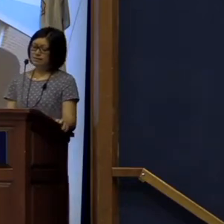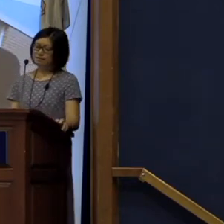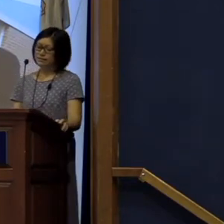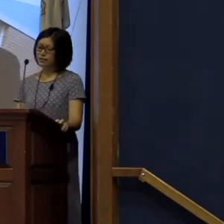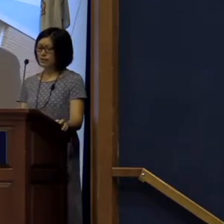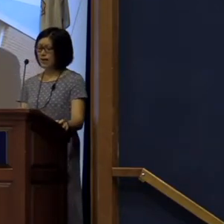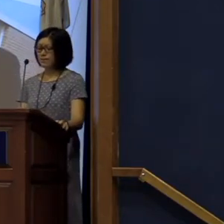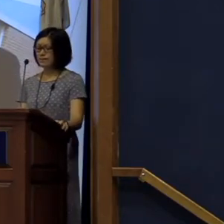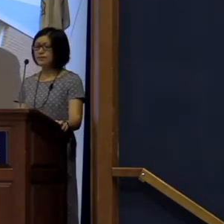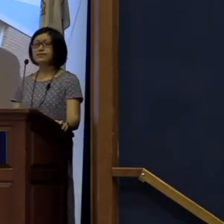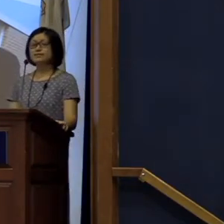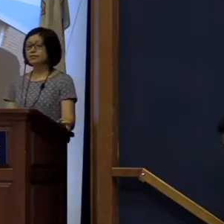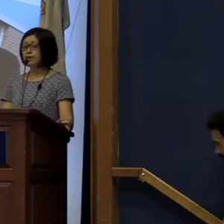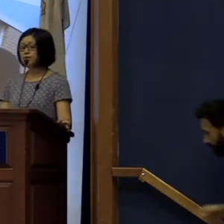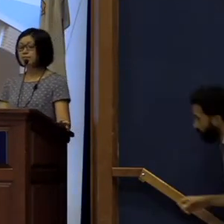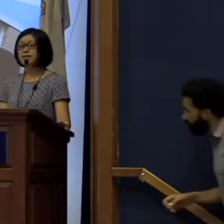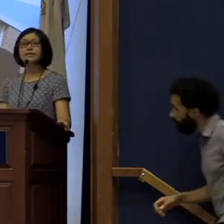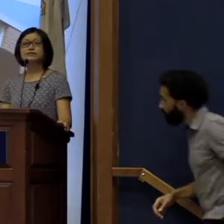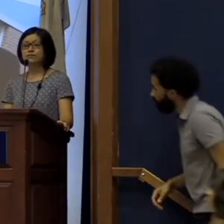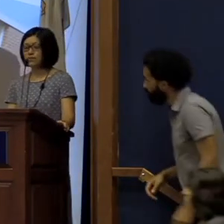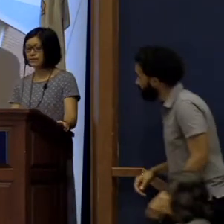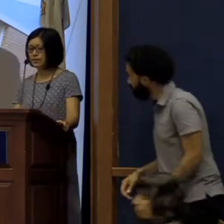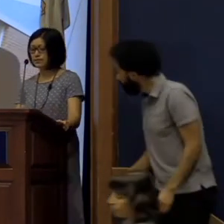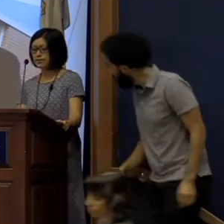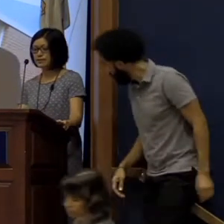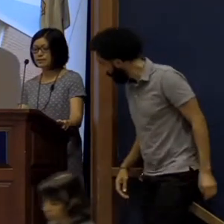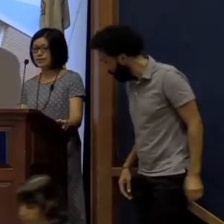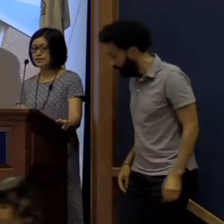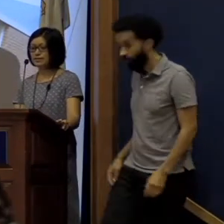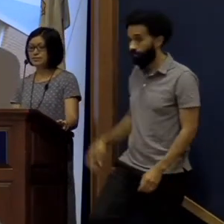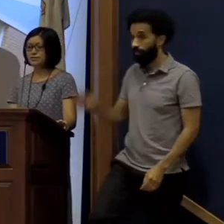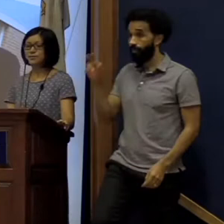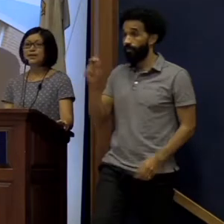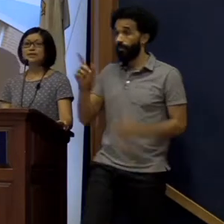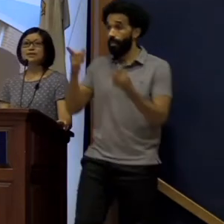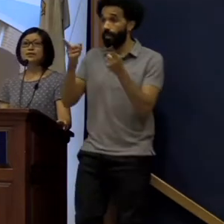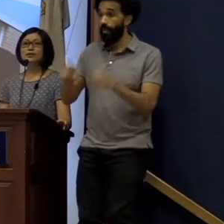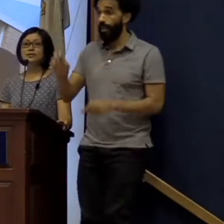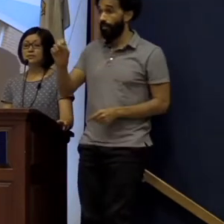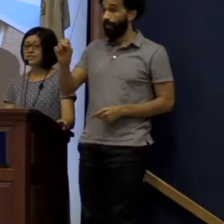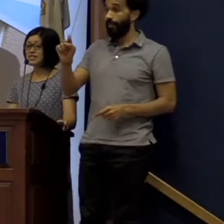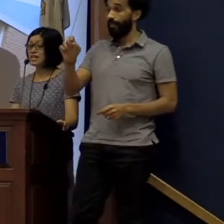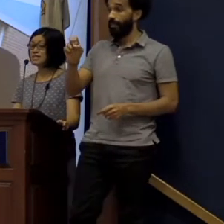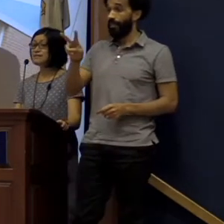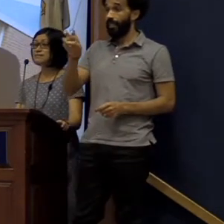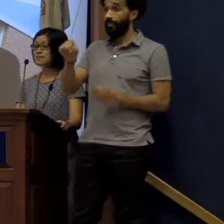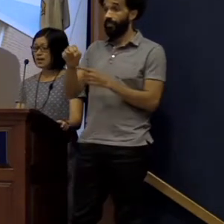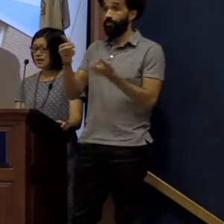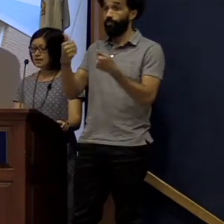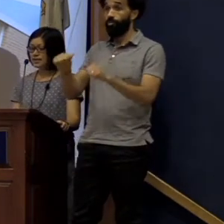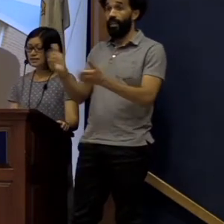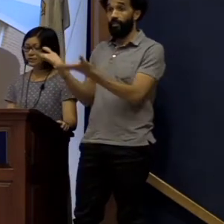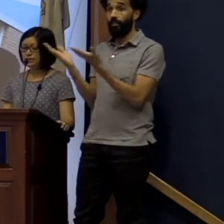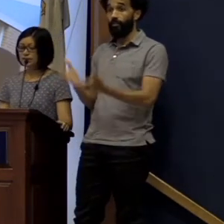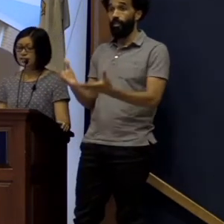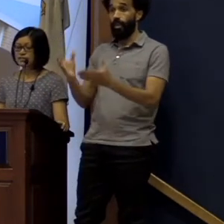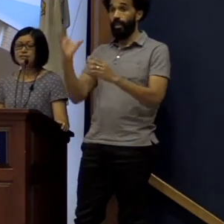Not very happy, when Stephen tried to bring his football into sixth grade science classroom. That request was denied. His sixth grade teacher, considered